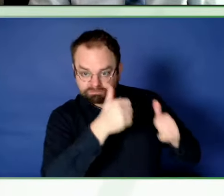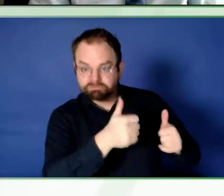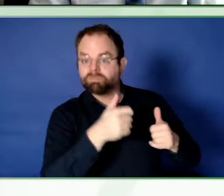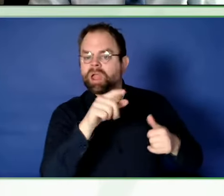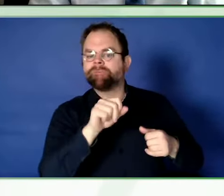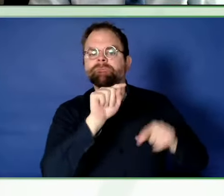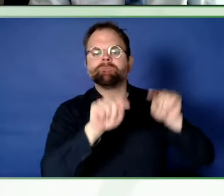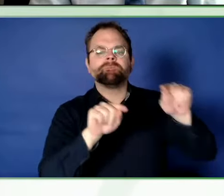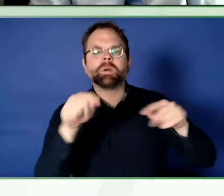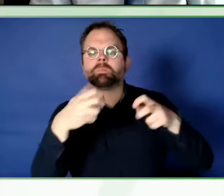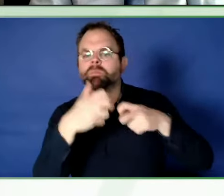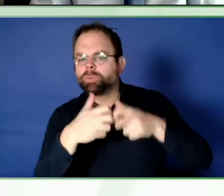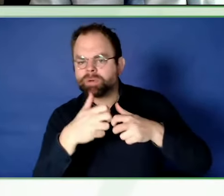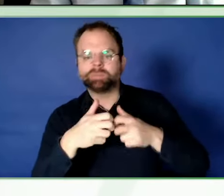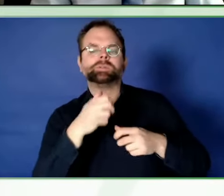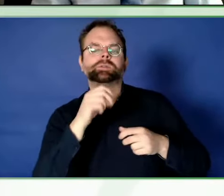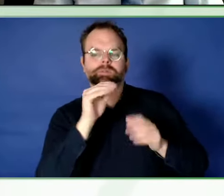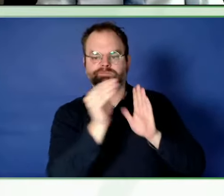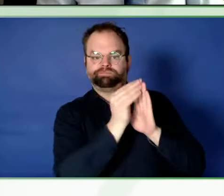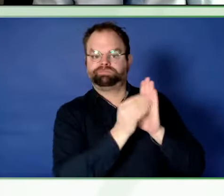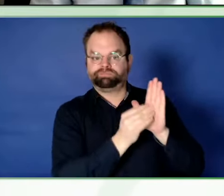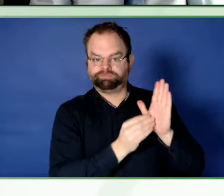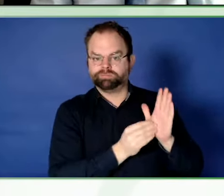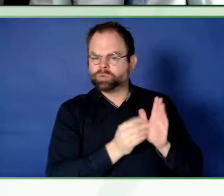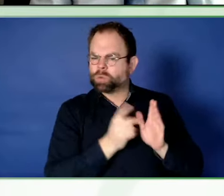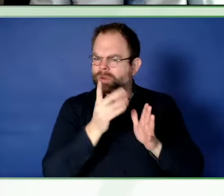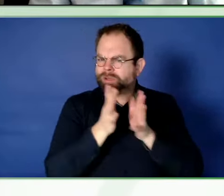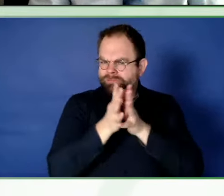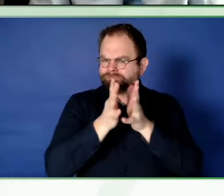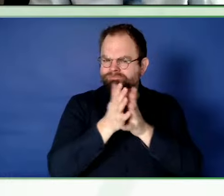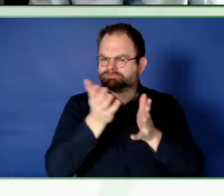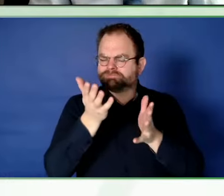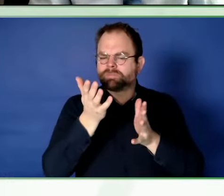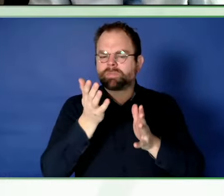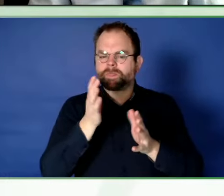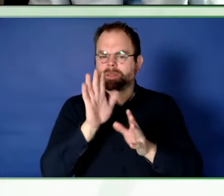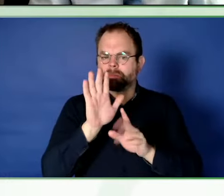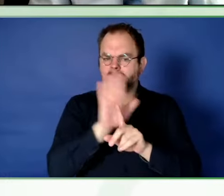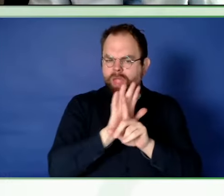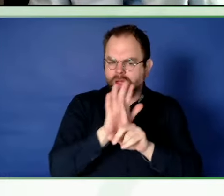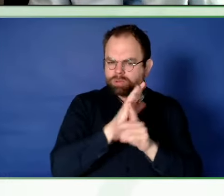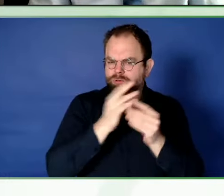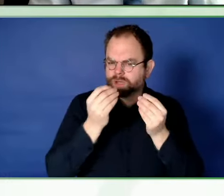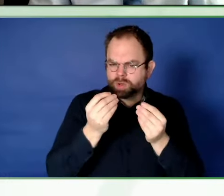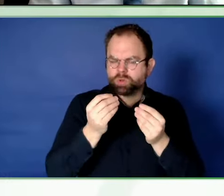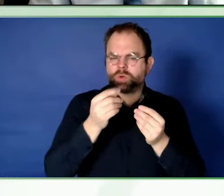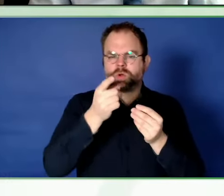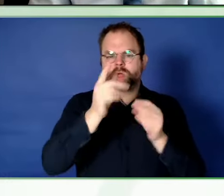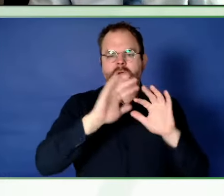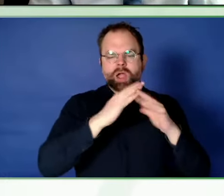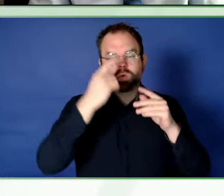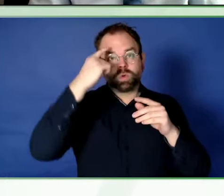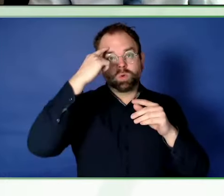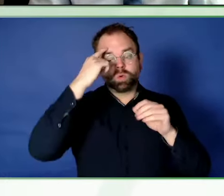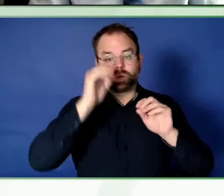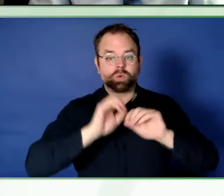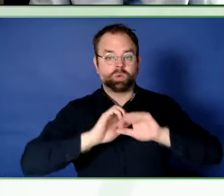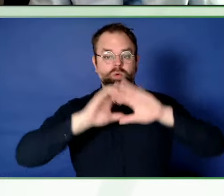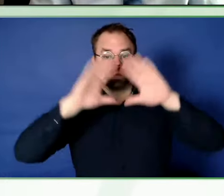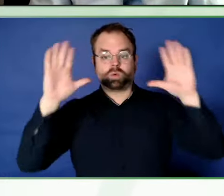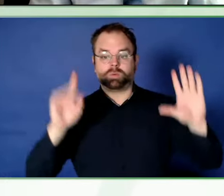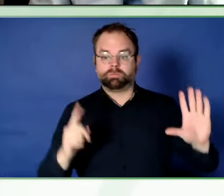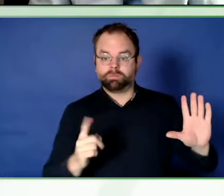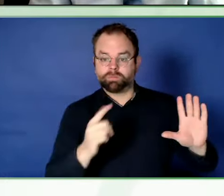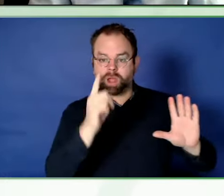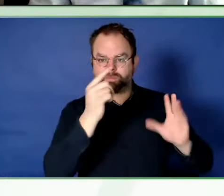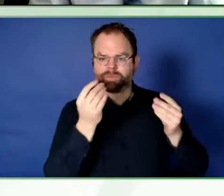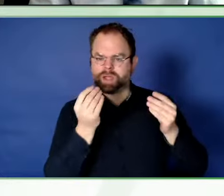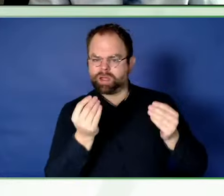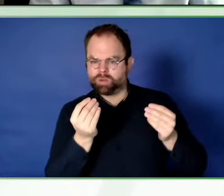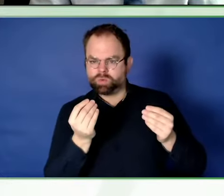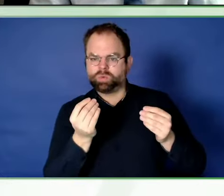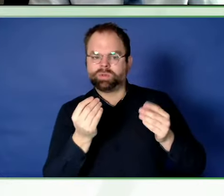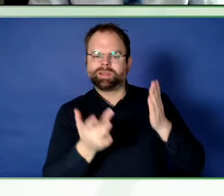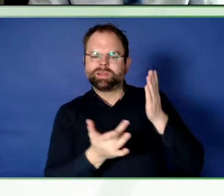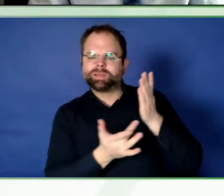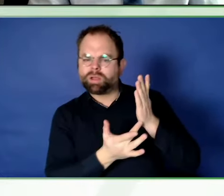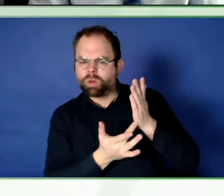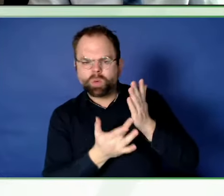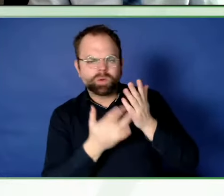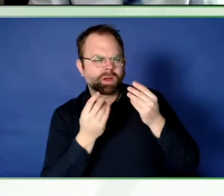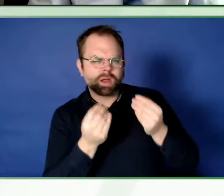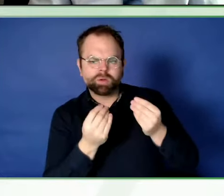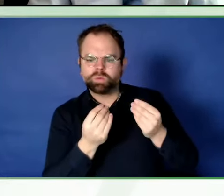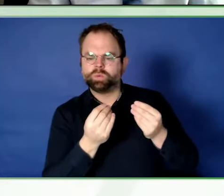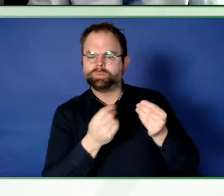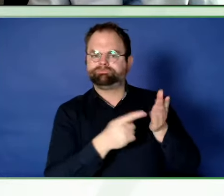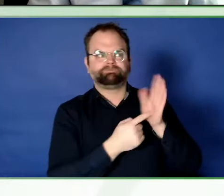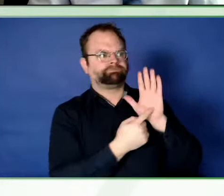Introduced an application to data connection and analysis.